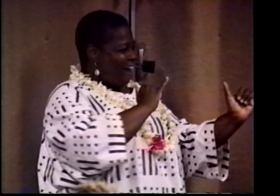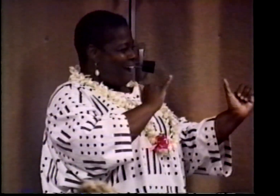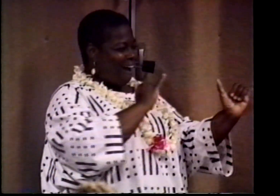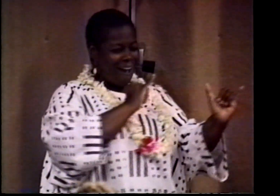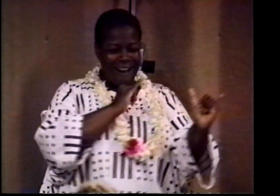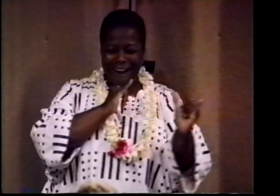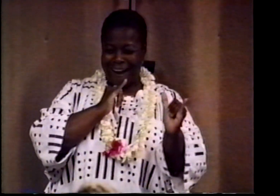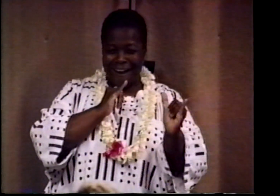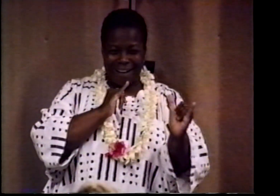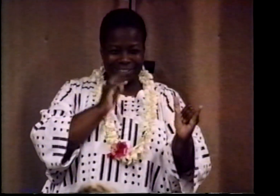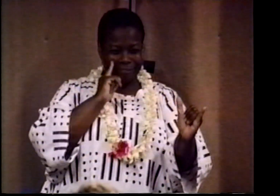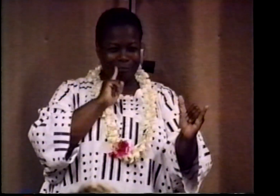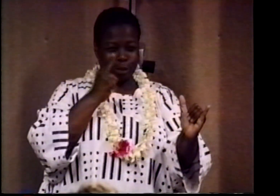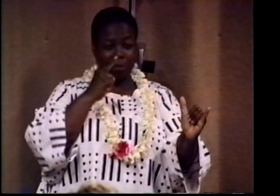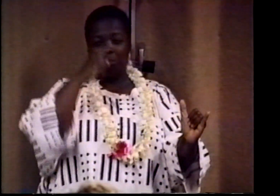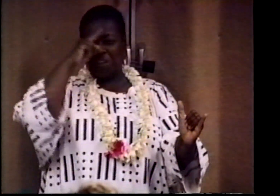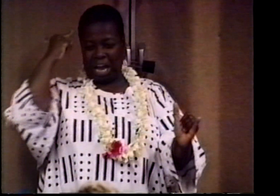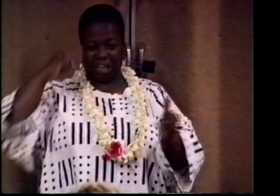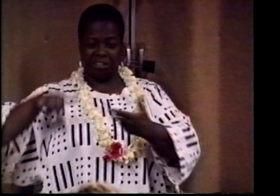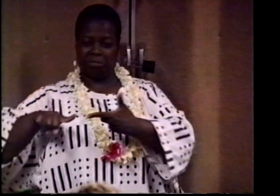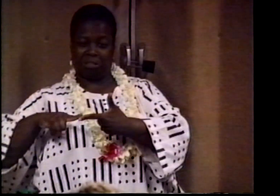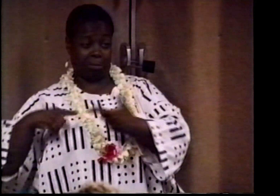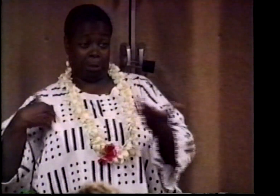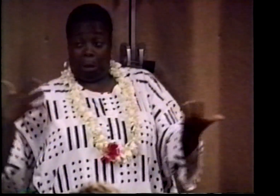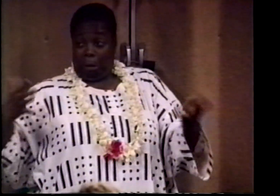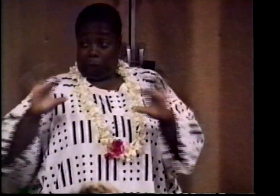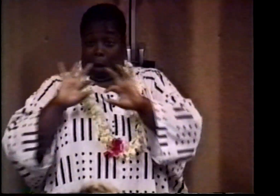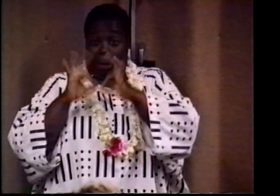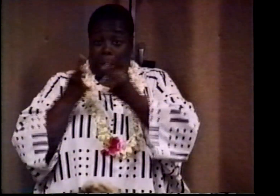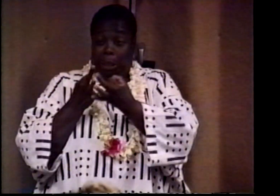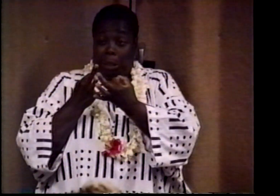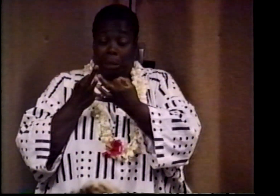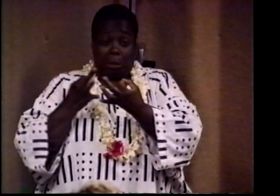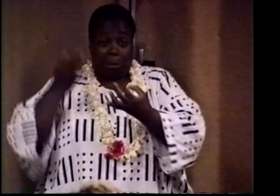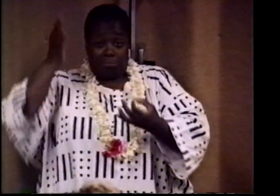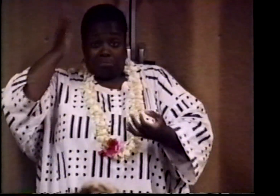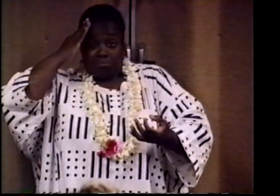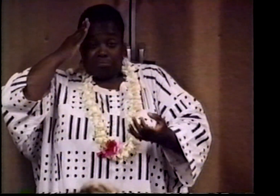I can communicate anything I want through American Sign Language.